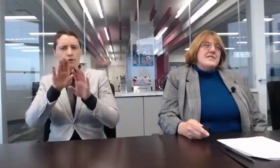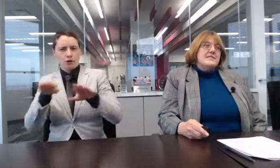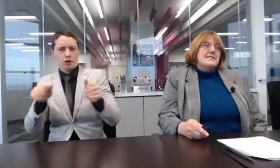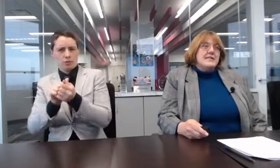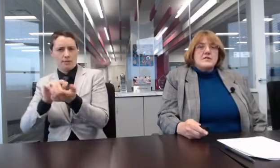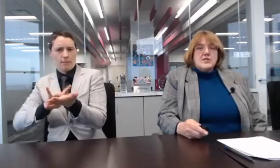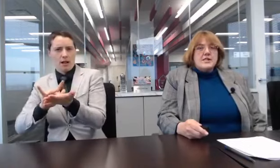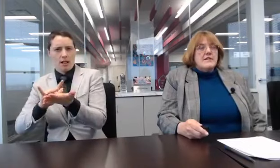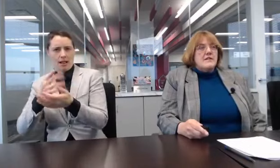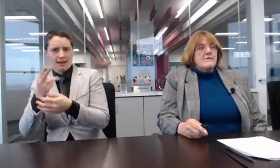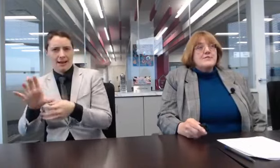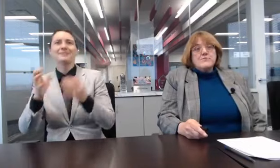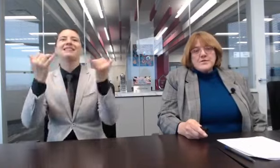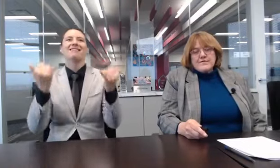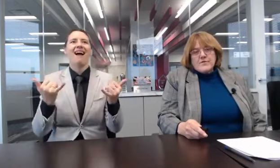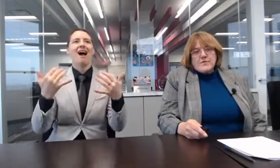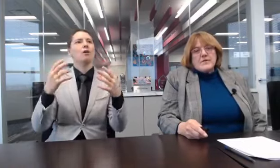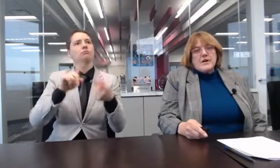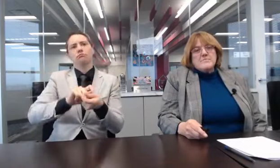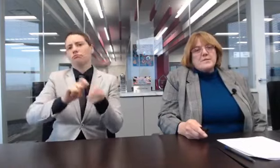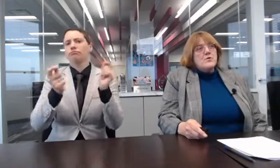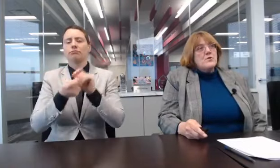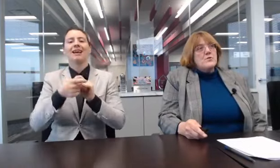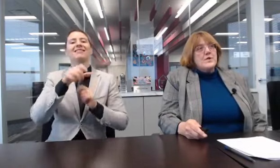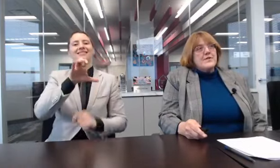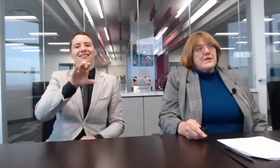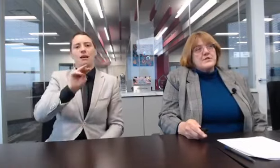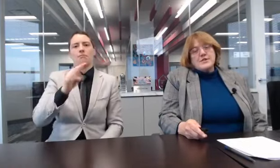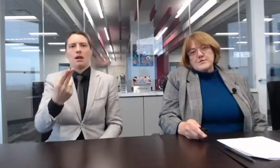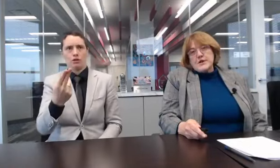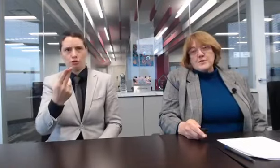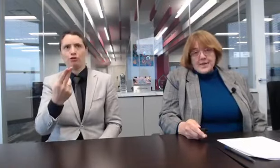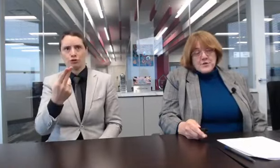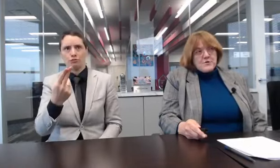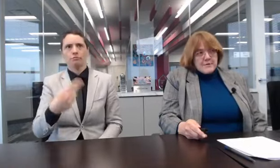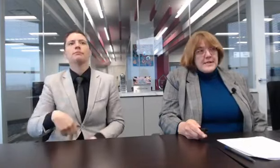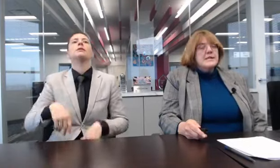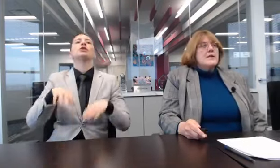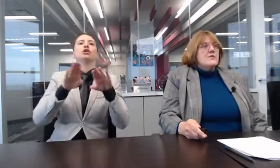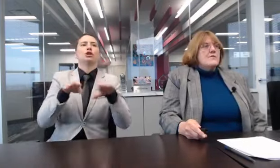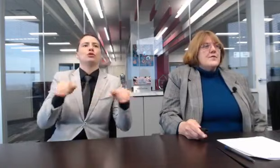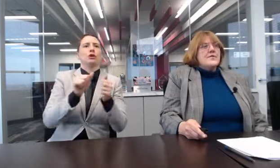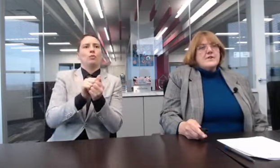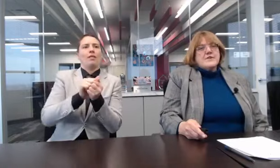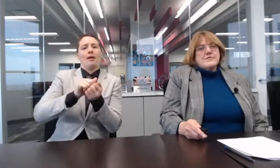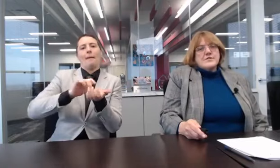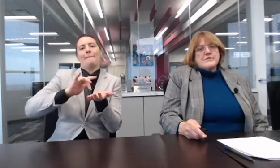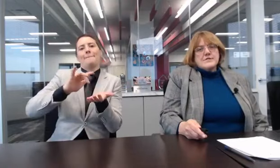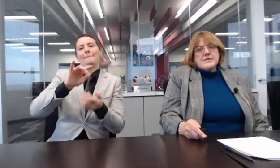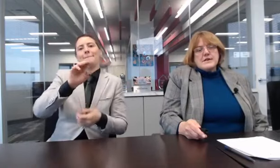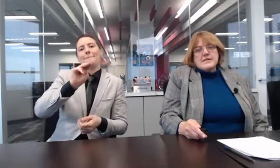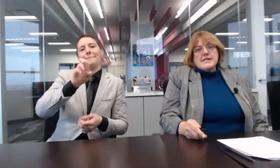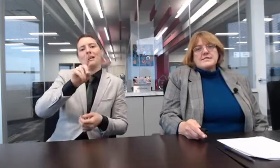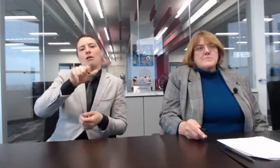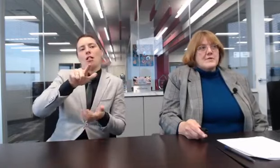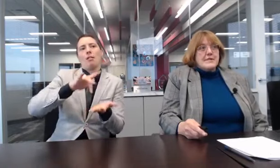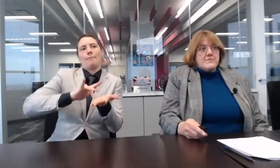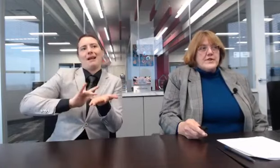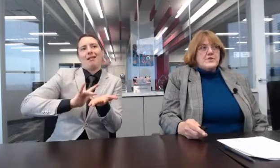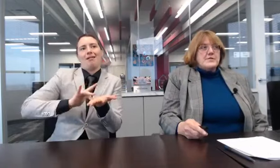This is a good resource for people with children under age three who feel that their children need some early intervention.